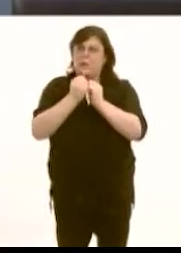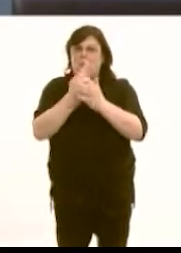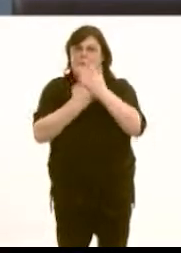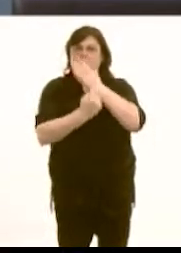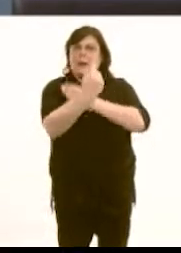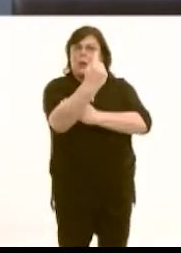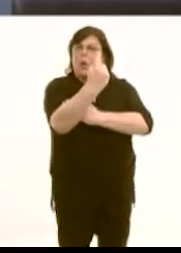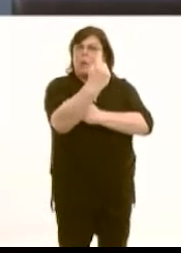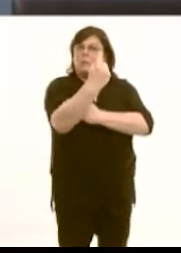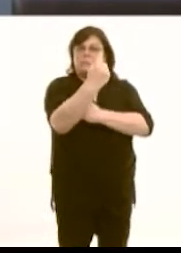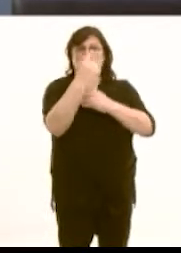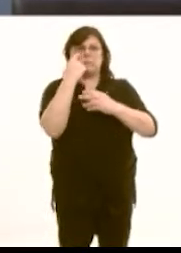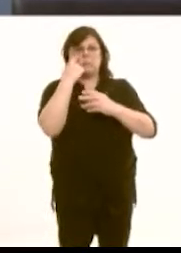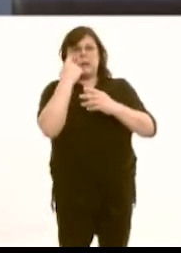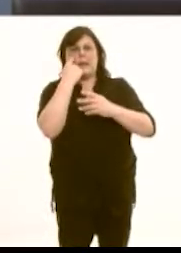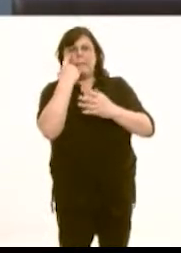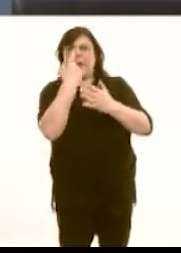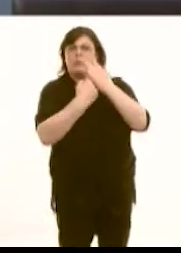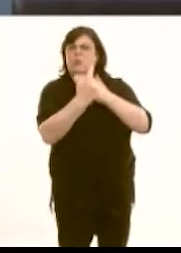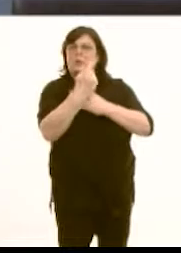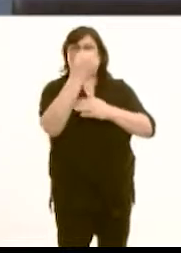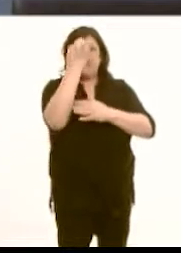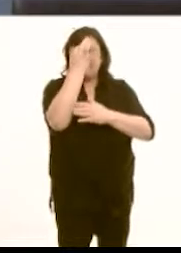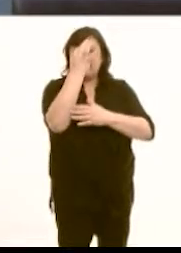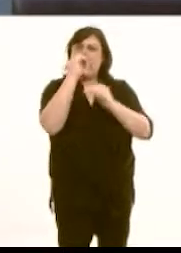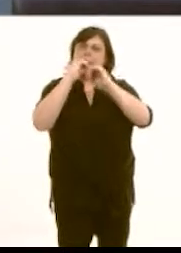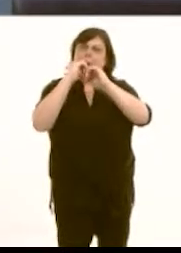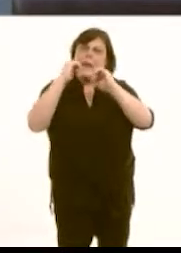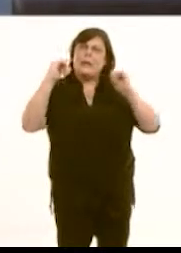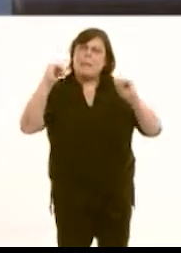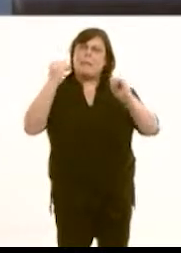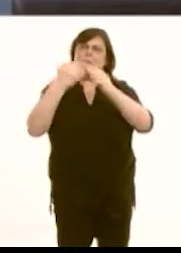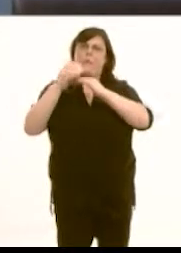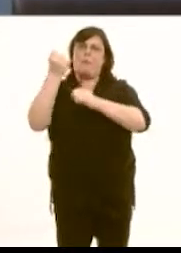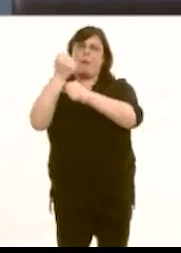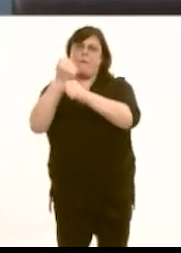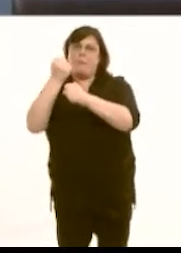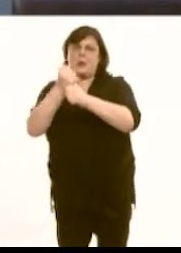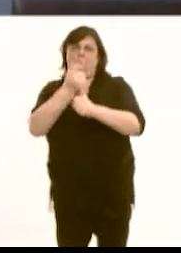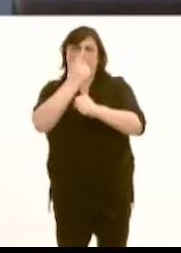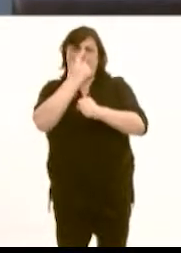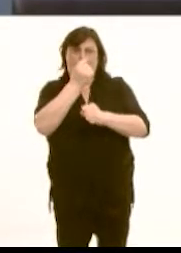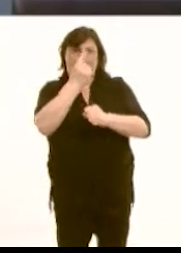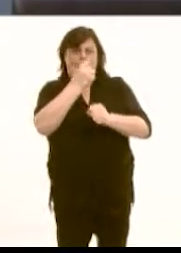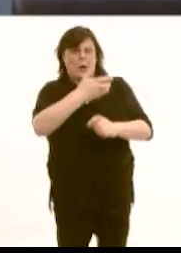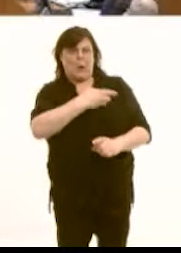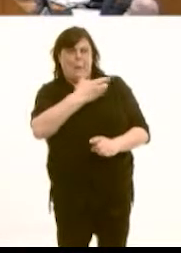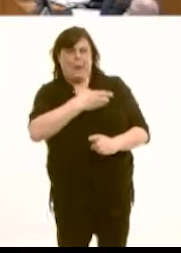here in Wales, independent of your Government, who could investigate such matters as identified by the ombudsman?